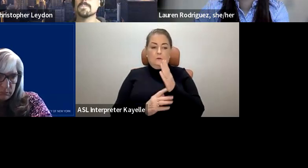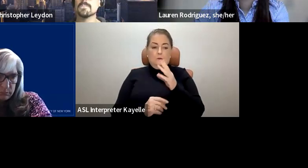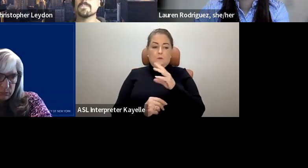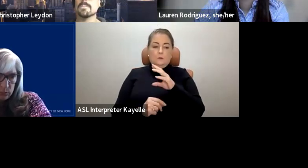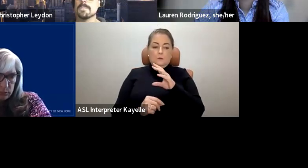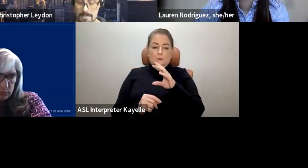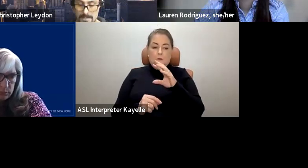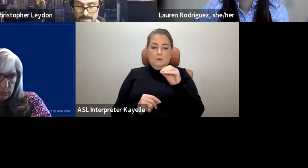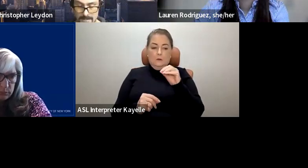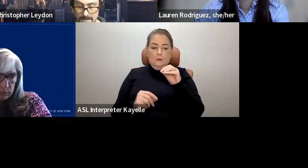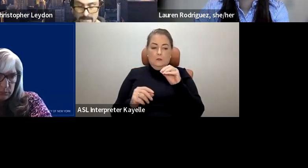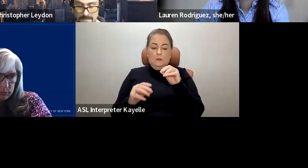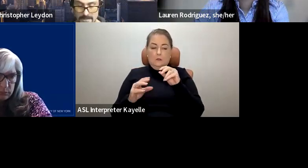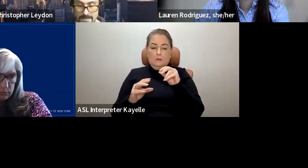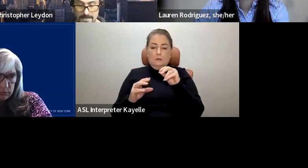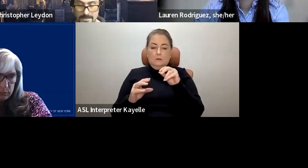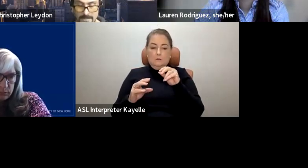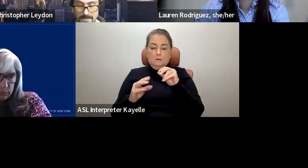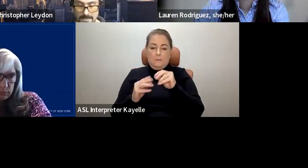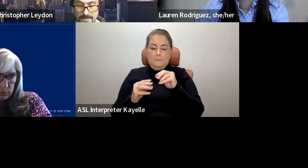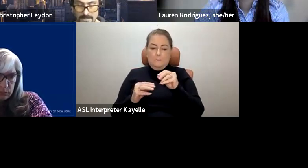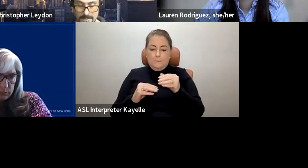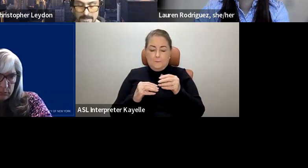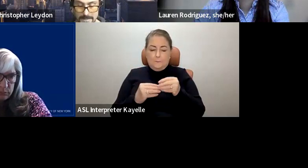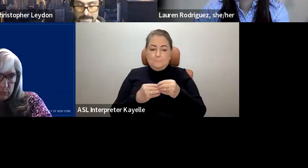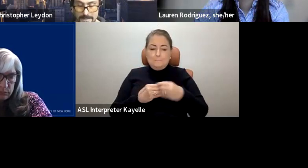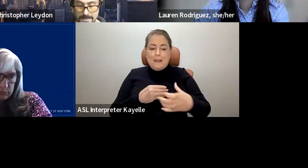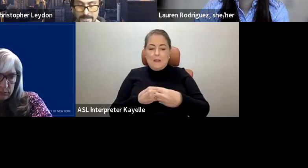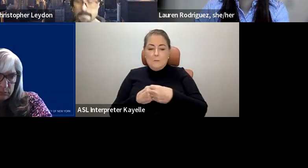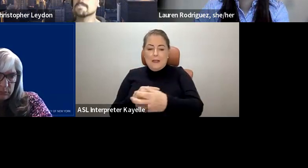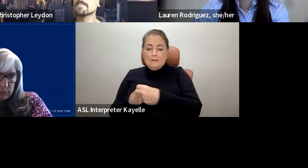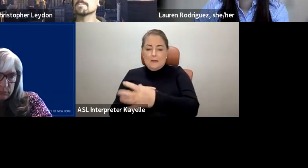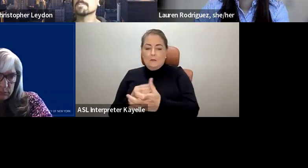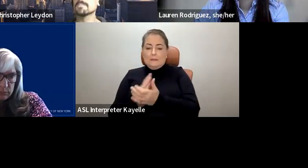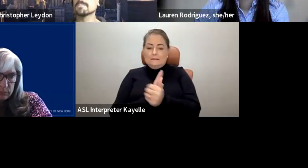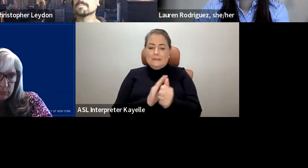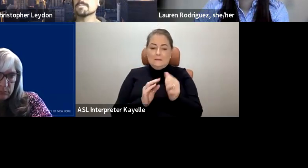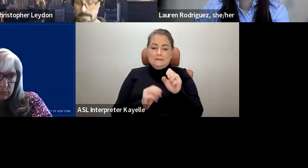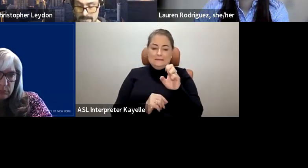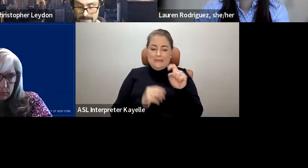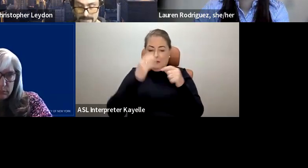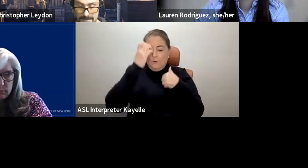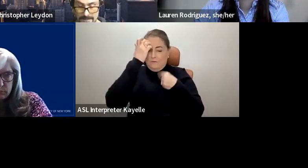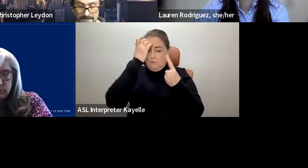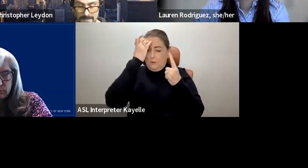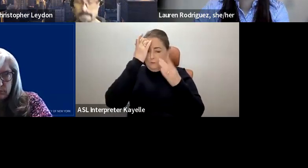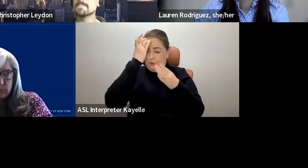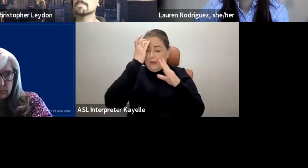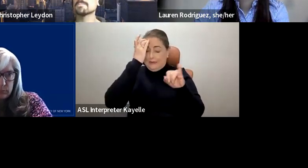to build out some of those skill sets. That being said, we do have a person identified on every campus to serve in that role.